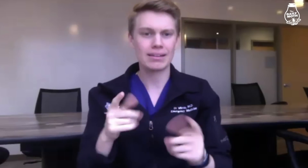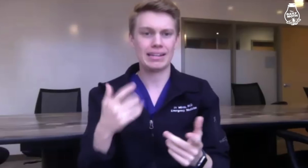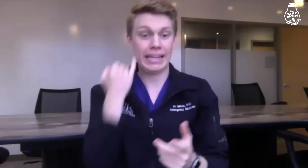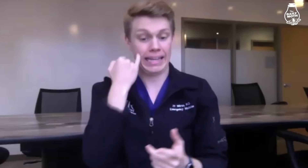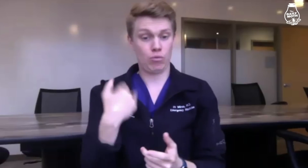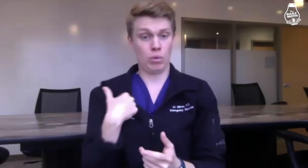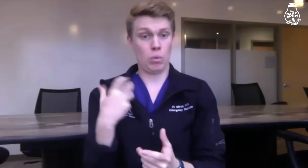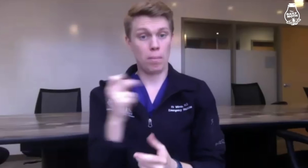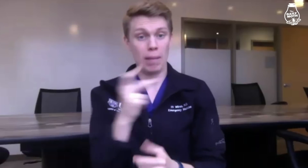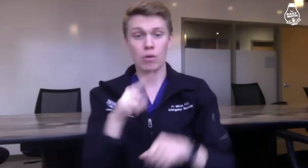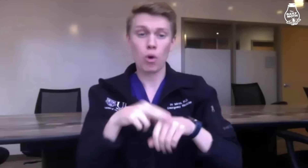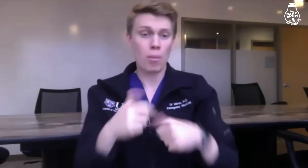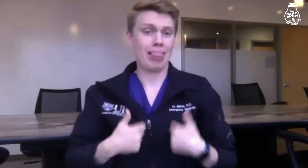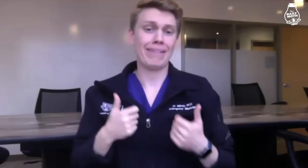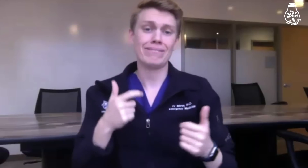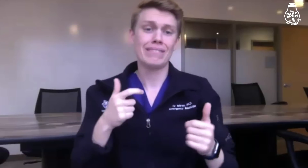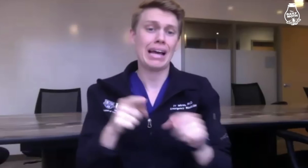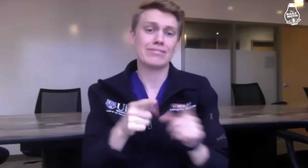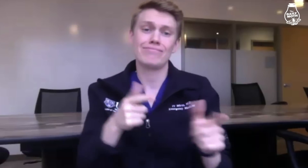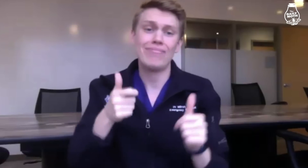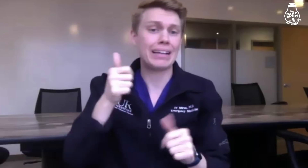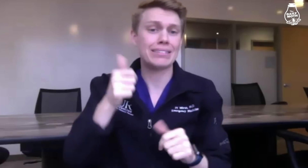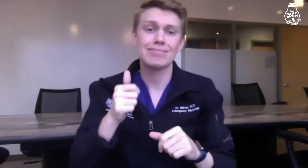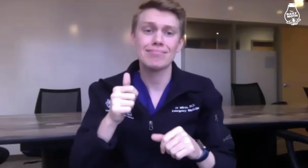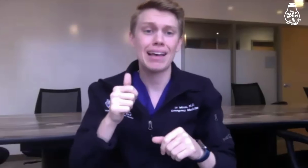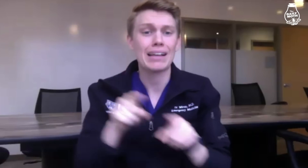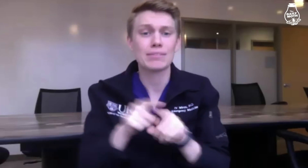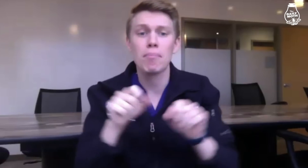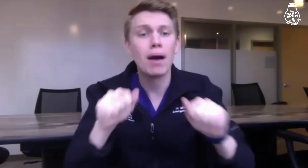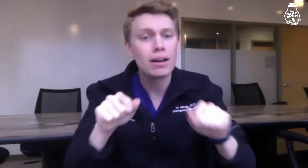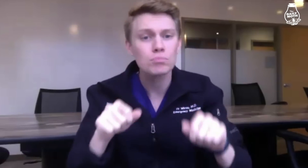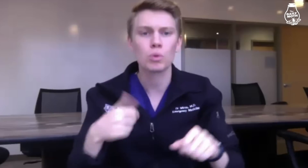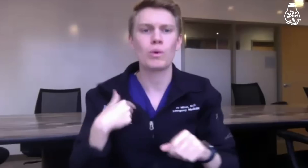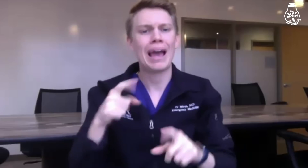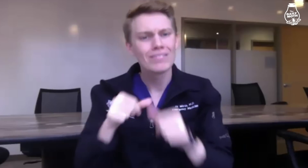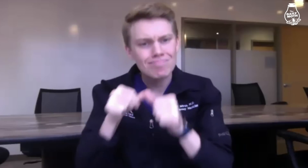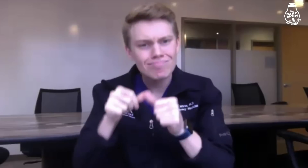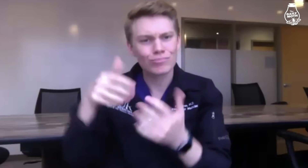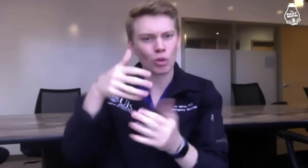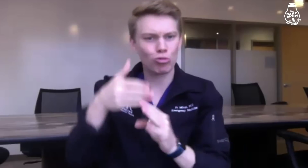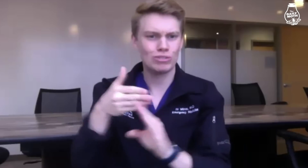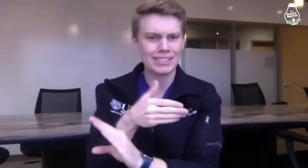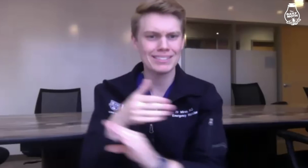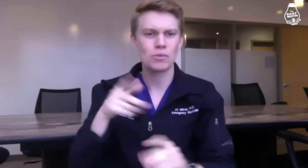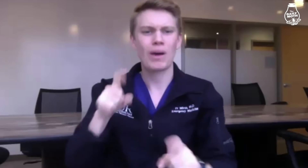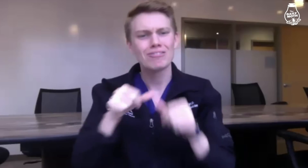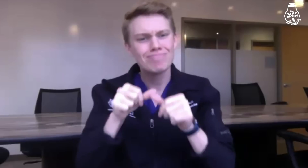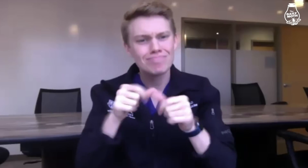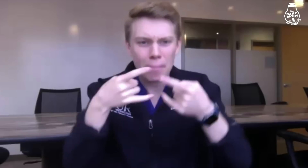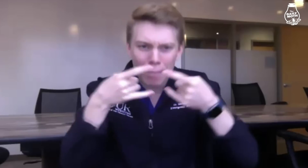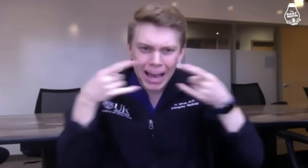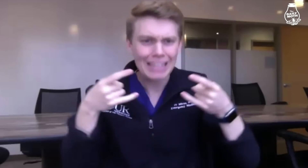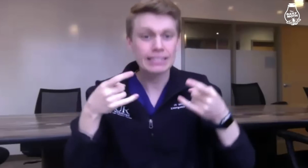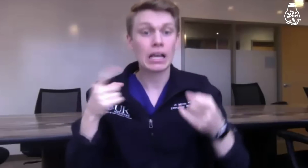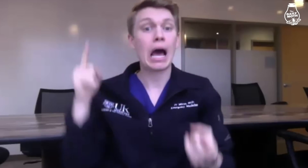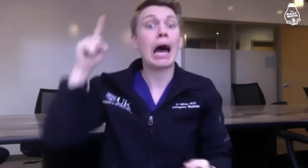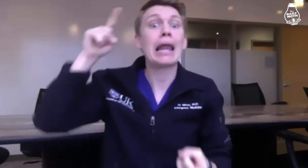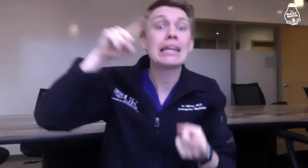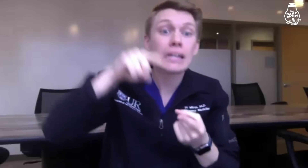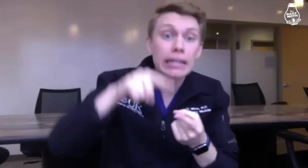But if we want to go back to a normal life as fast as possible, we have to continue with social distancing. We have to continue to wear masks,